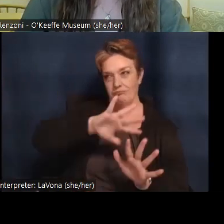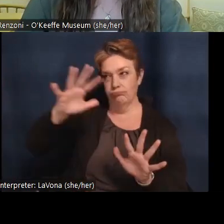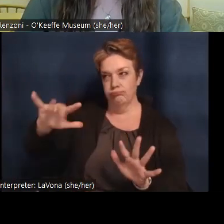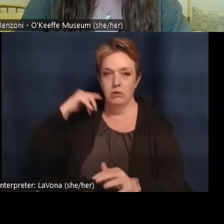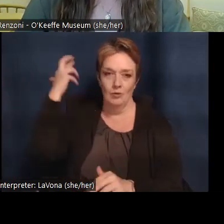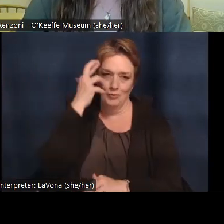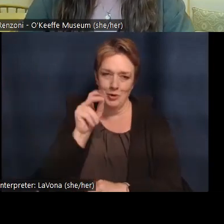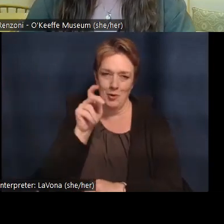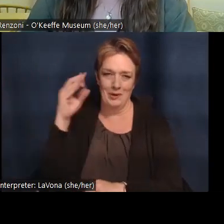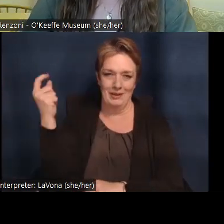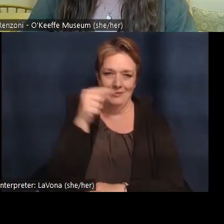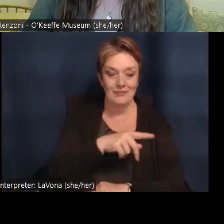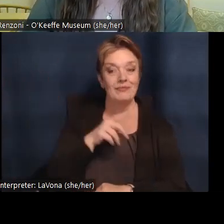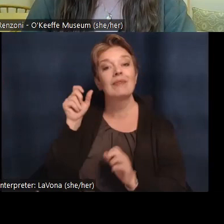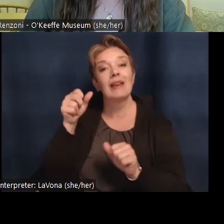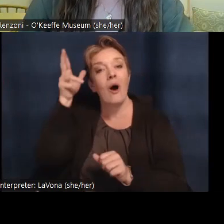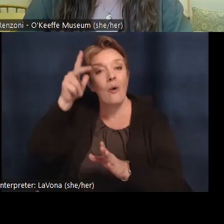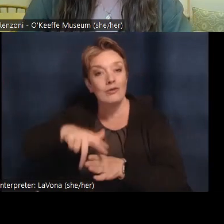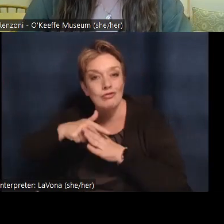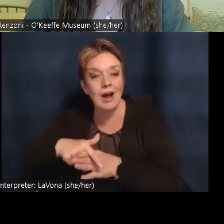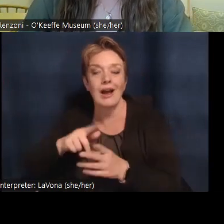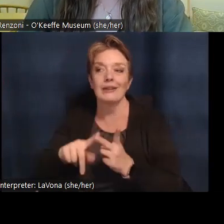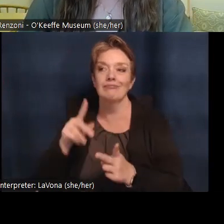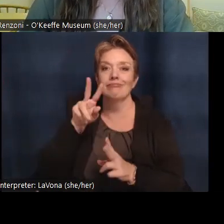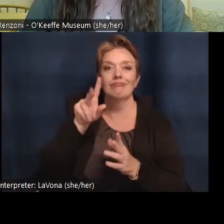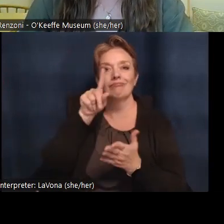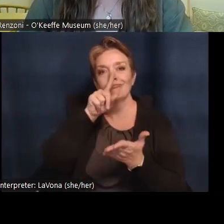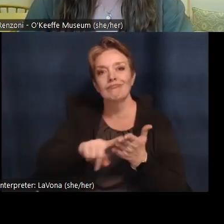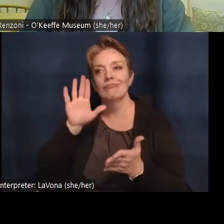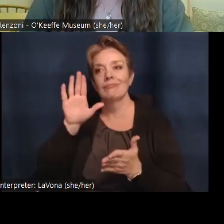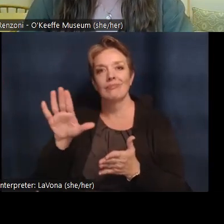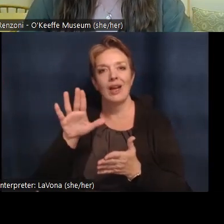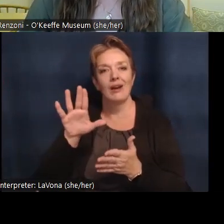and check out many other workshops and retreats that they offer.